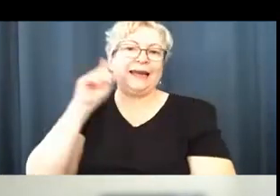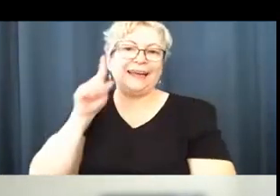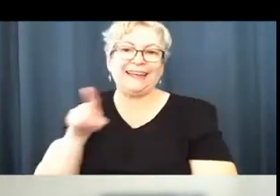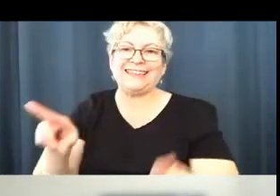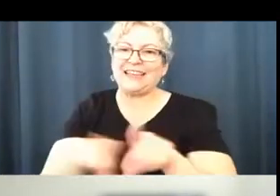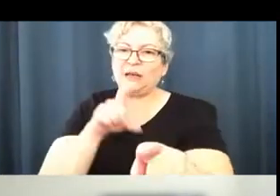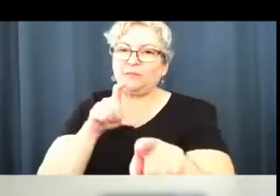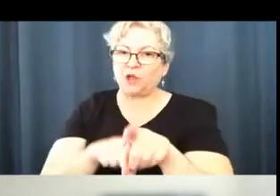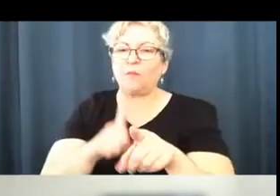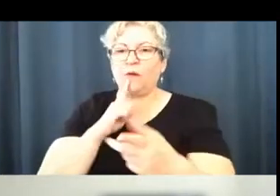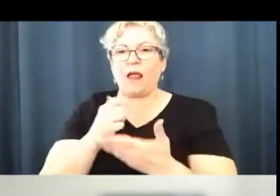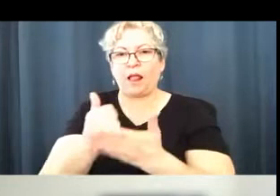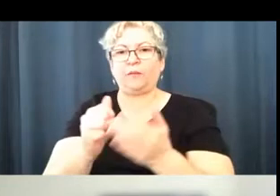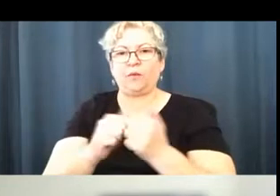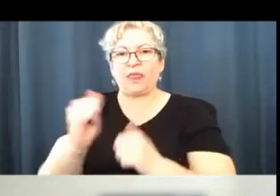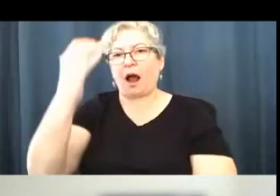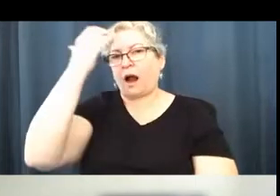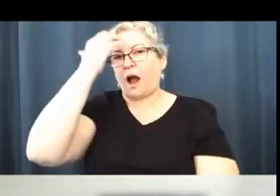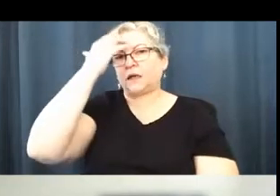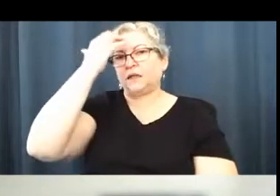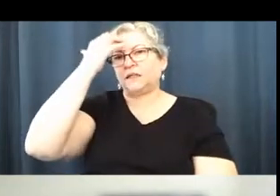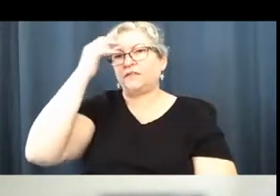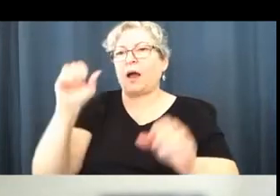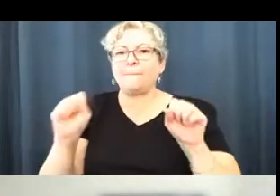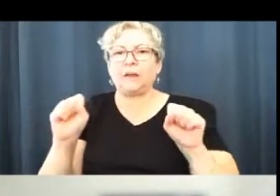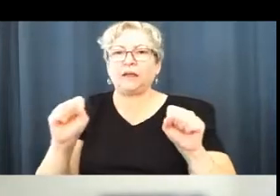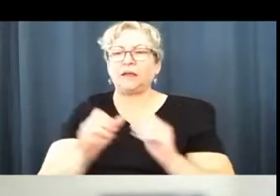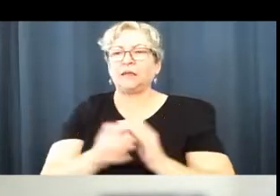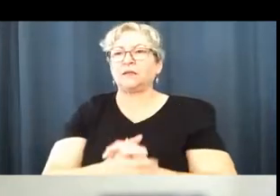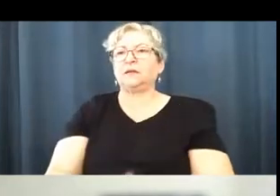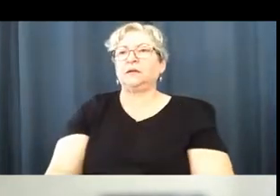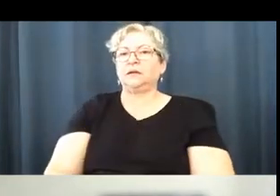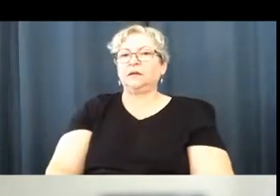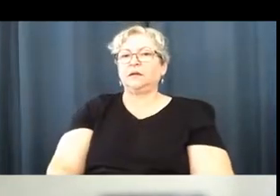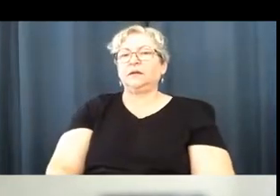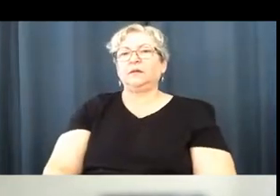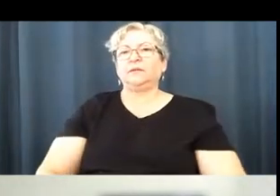and that helps with the cognitive abilities there. Okay, low vision, all right?